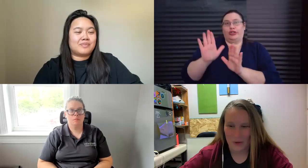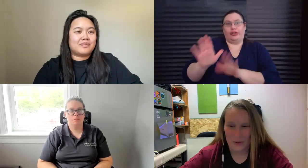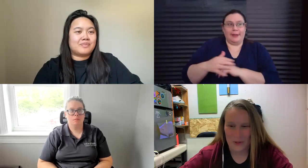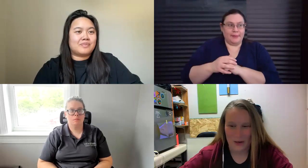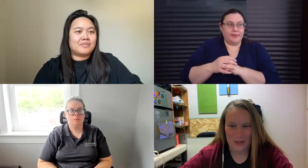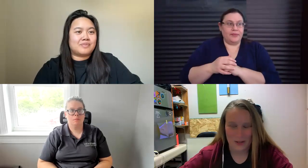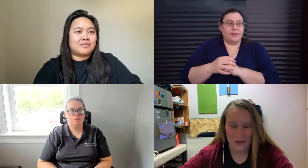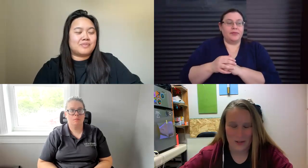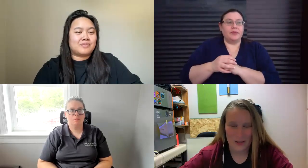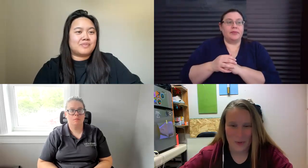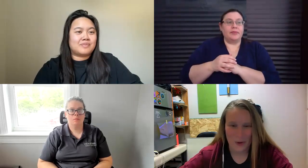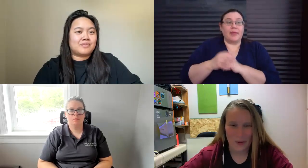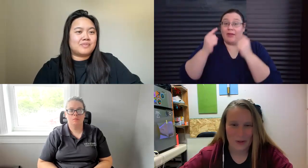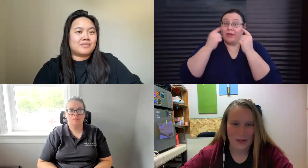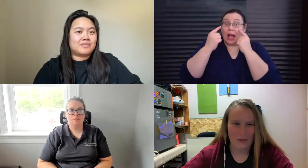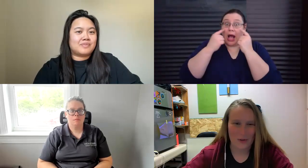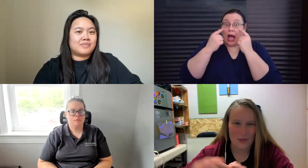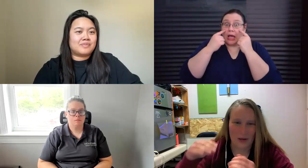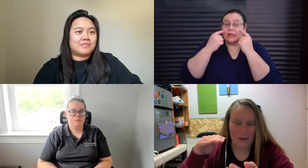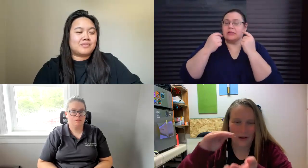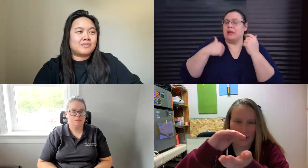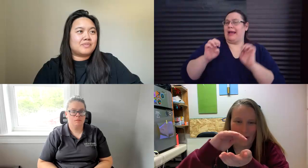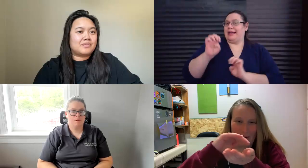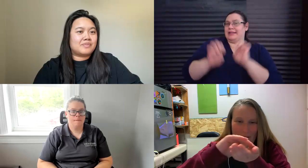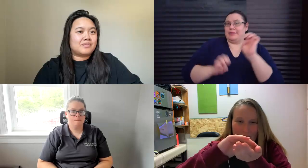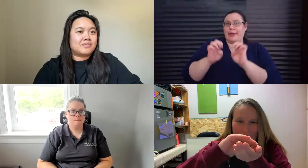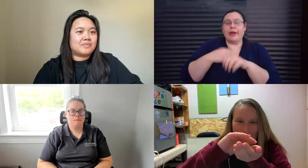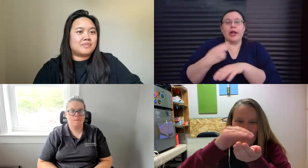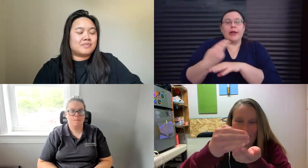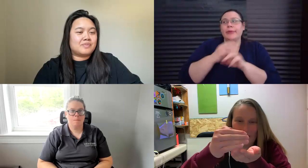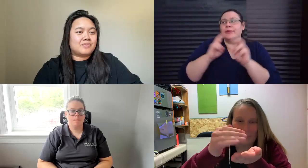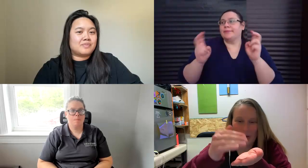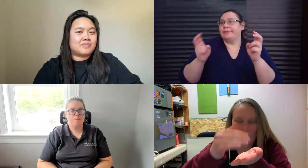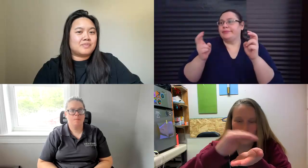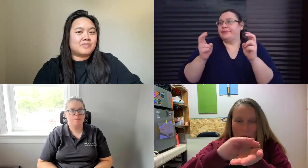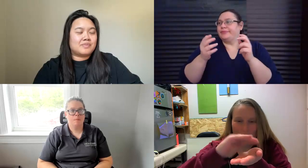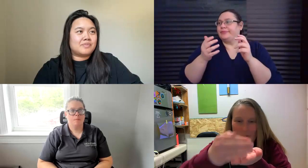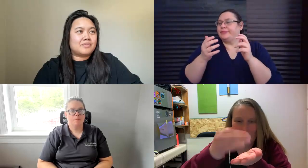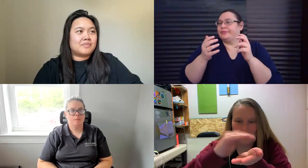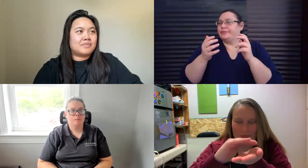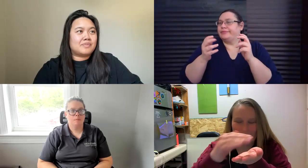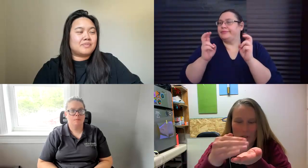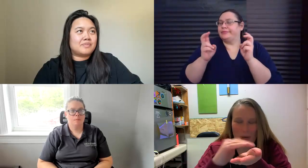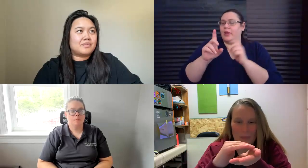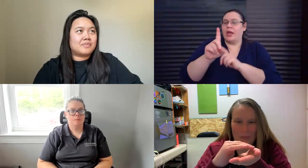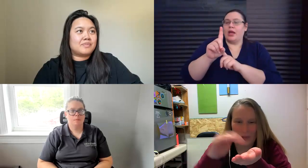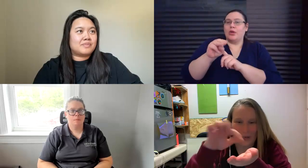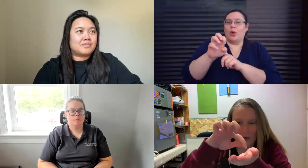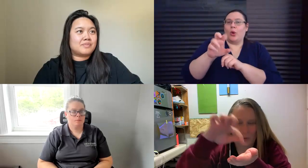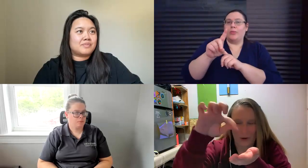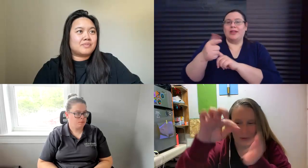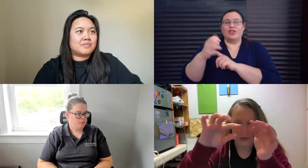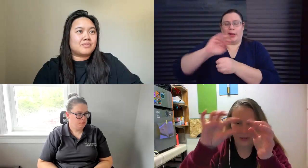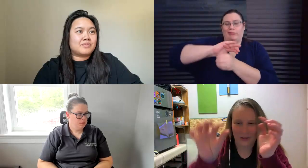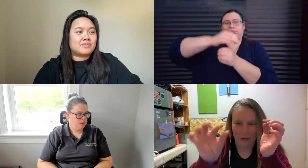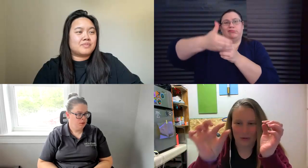For those eyes I tried an experiment of using a domed gem that I ground, like, that would